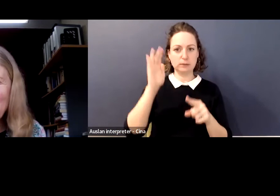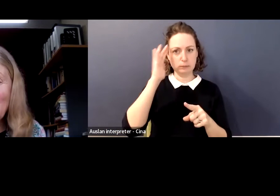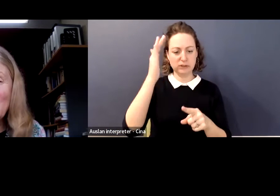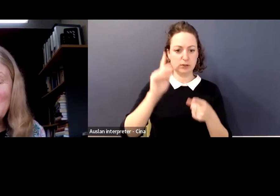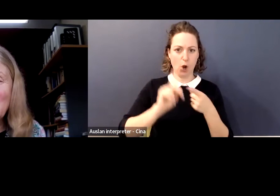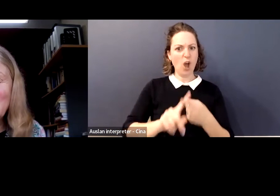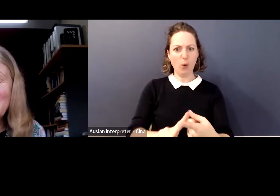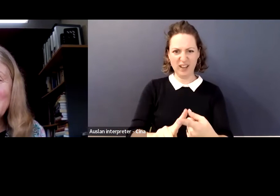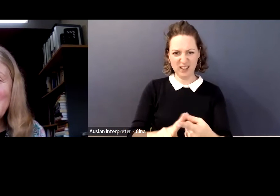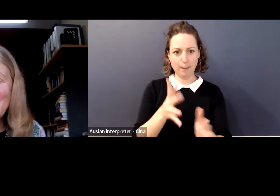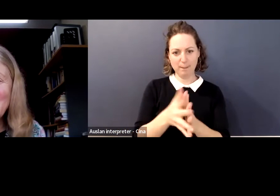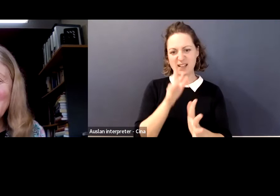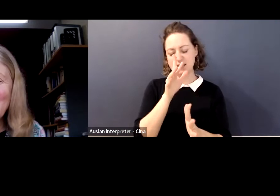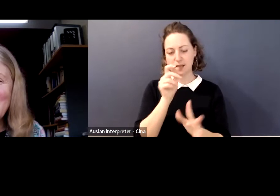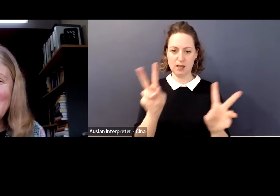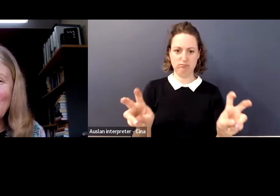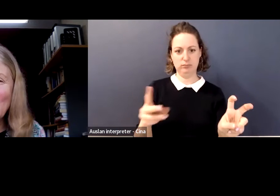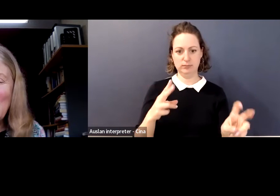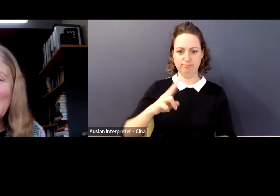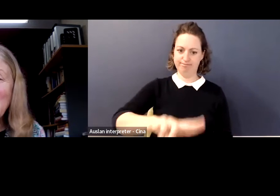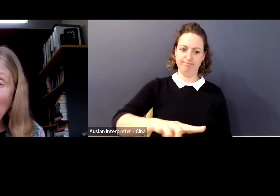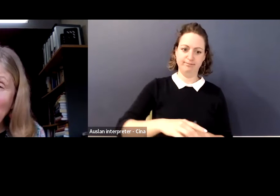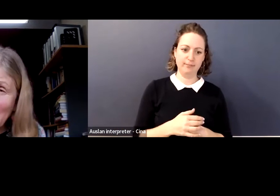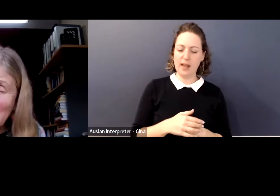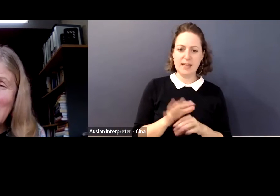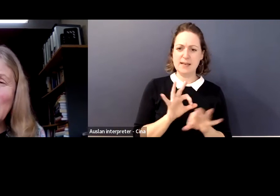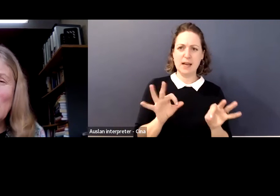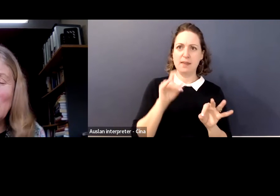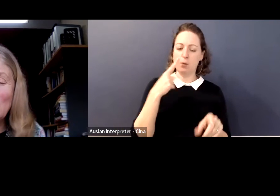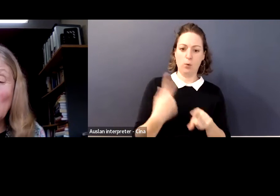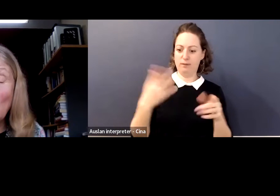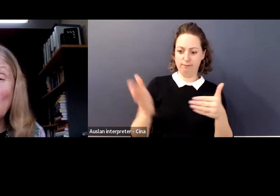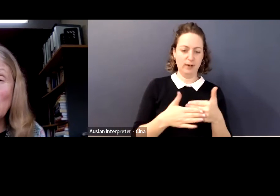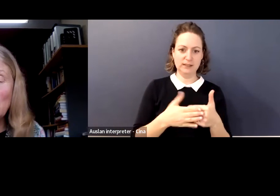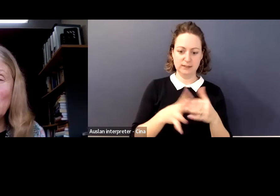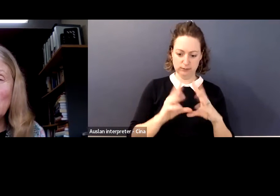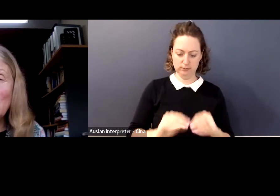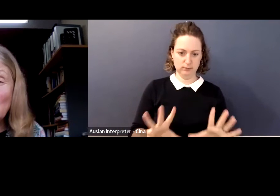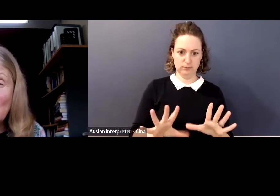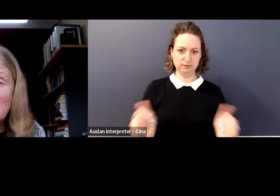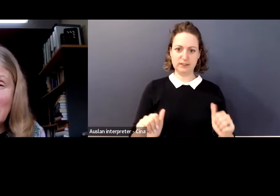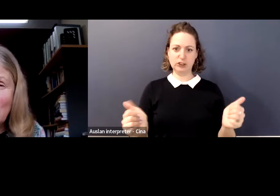that will simply take the learning disorder away. Having said that, we can do a lot to reduce the